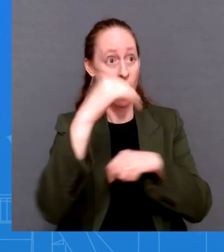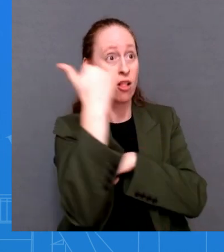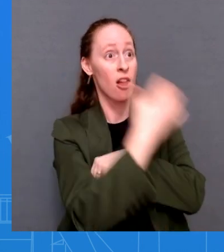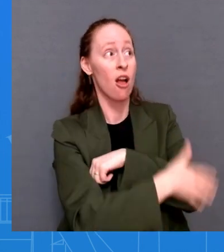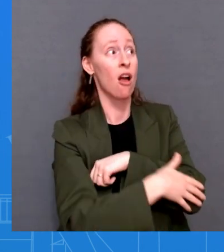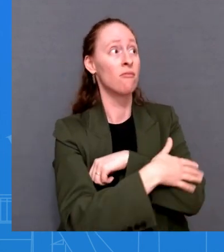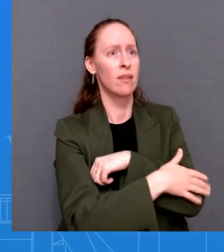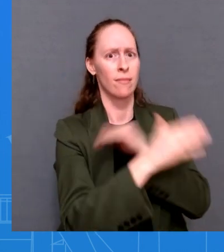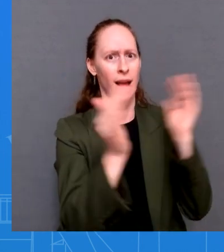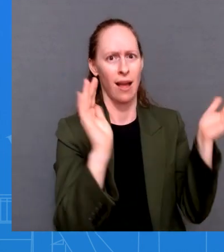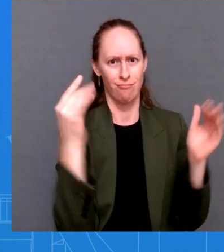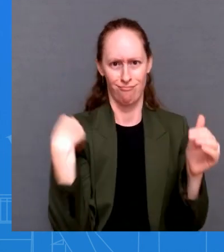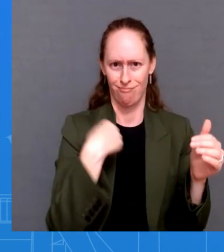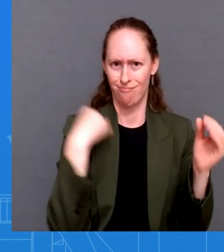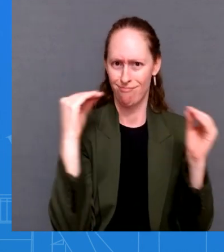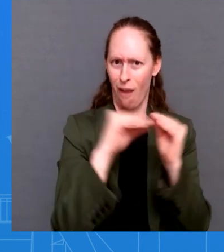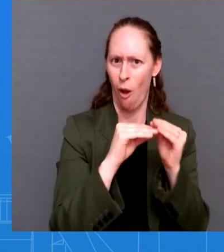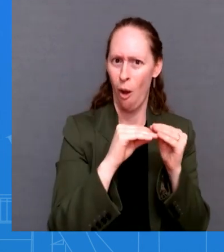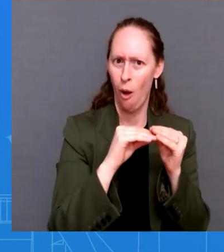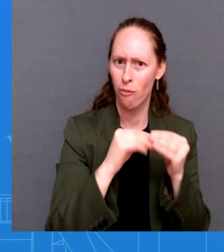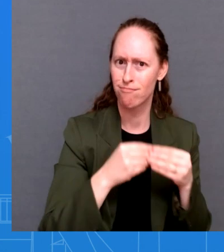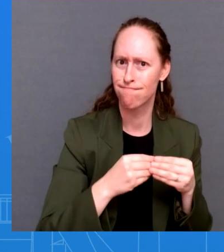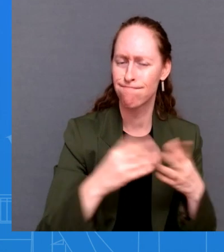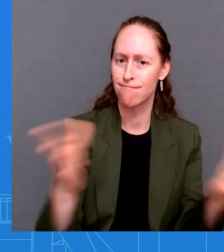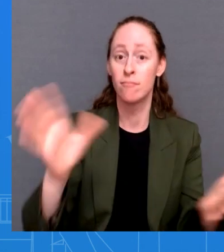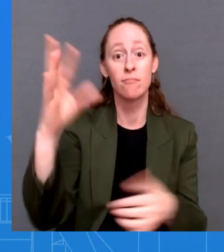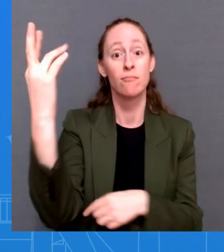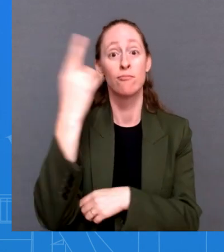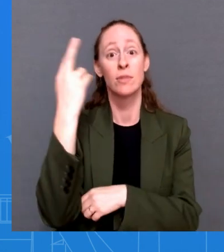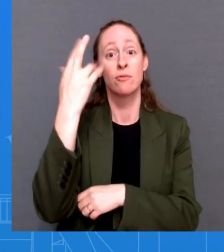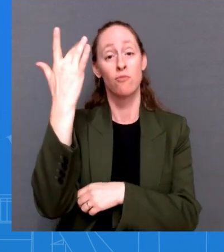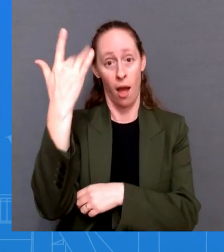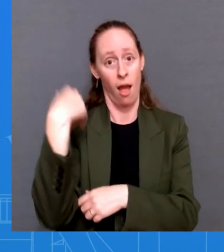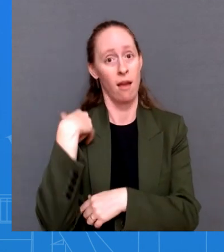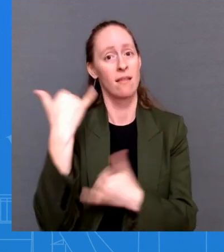we can accelerate the number of shots in arms with the urgency this outbreak warrants.